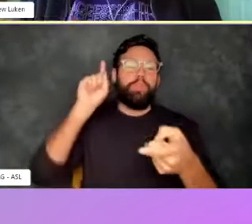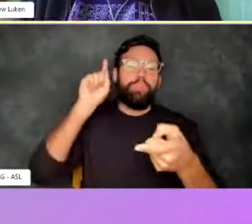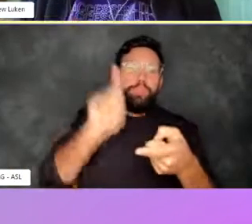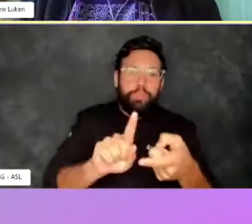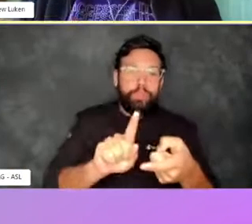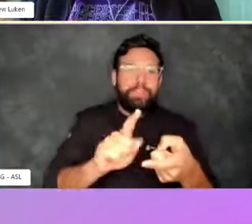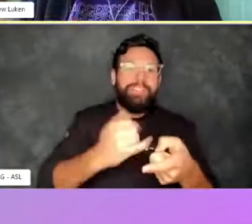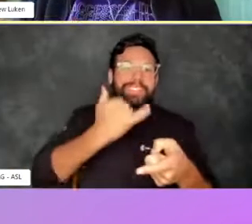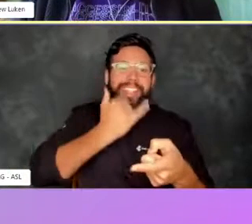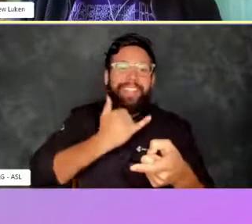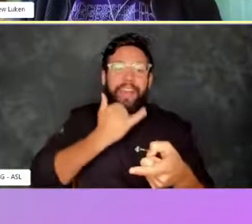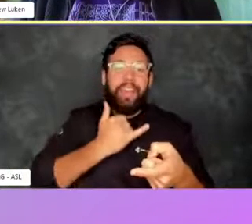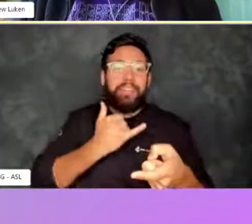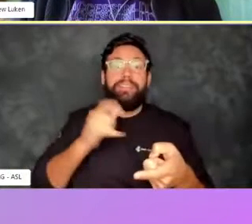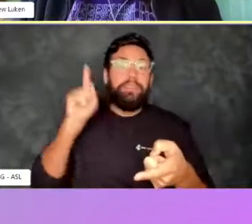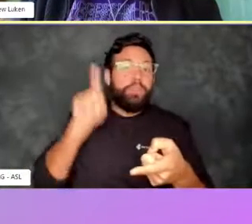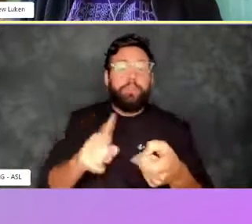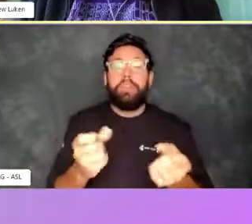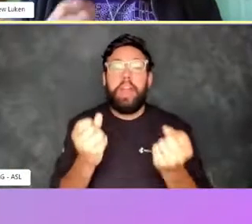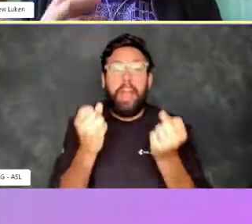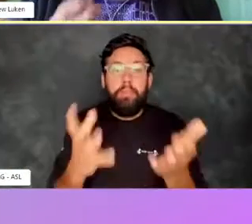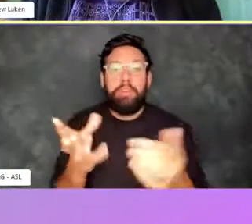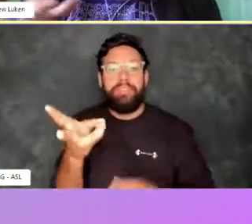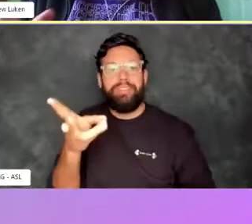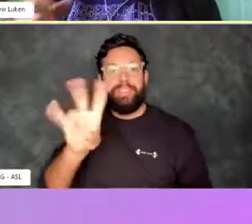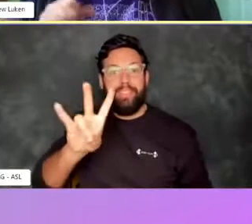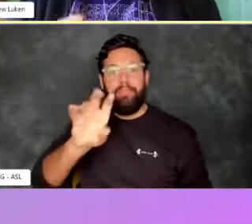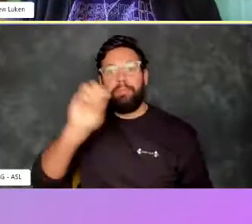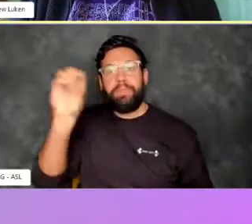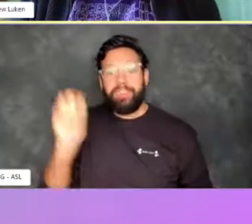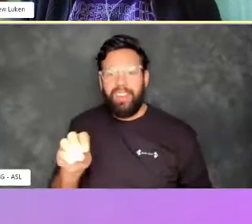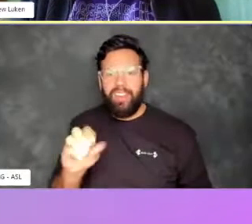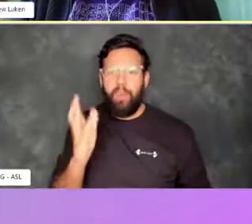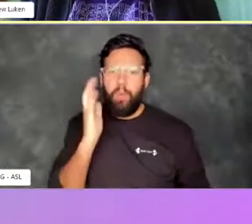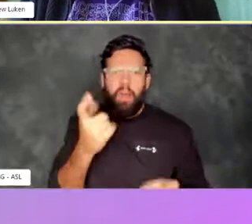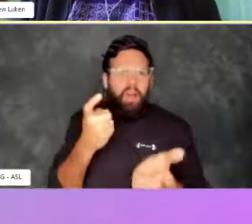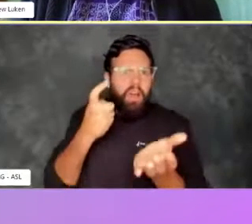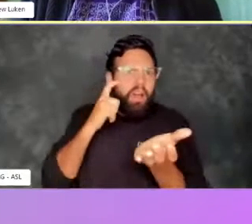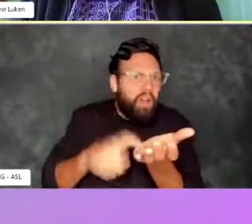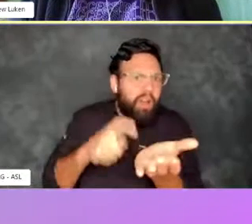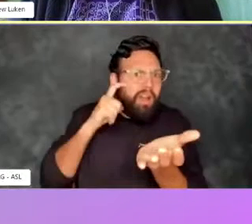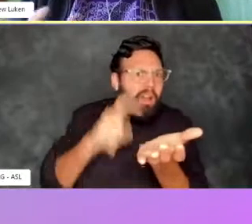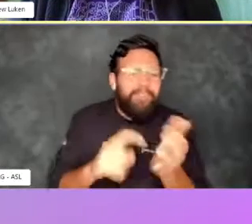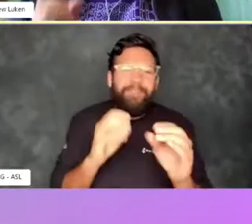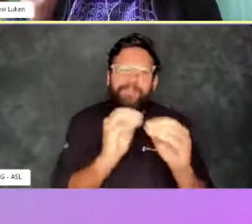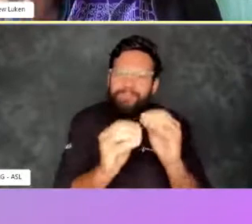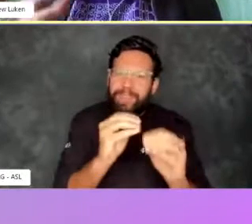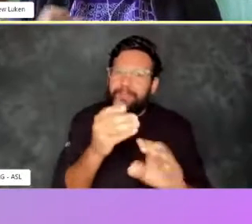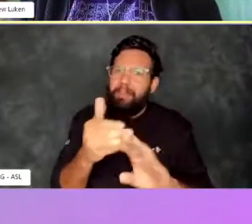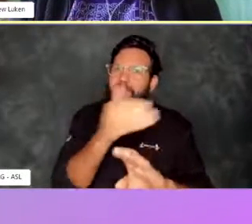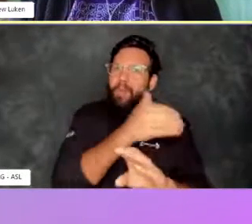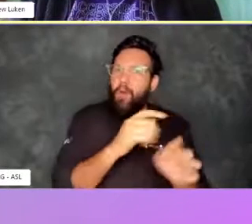reduce defects by 67%. You are going to ring out those defects before they are